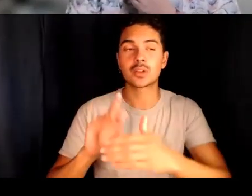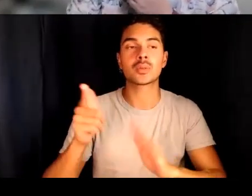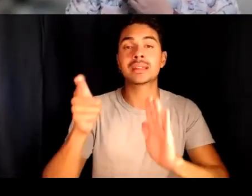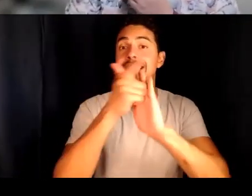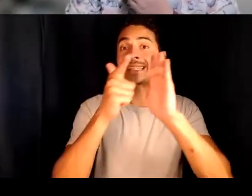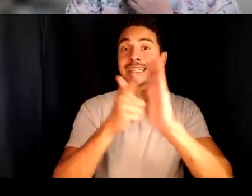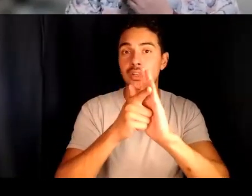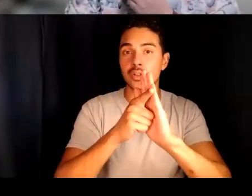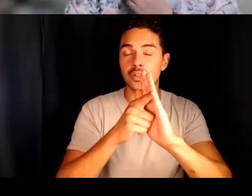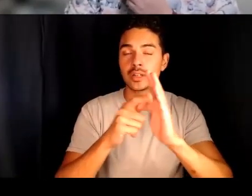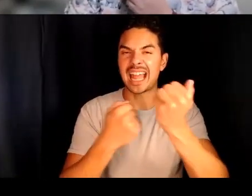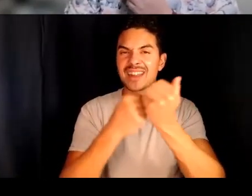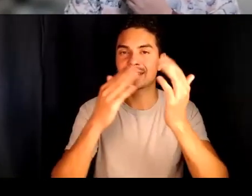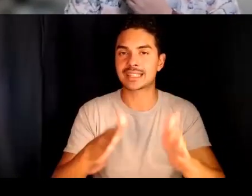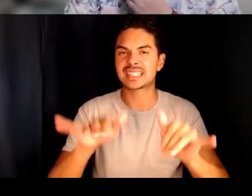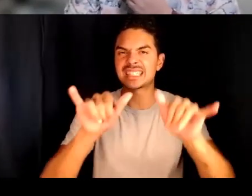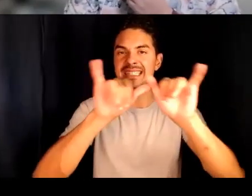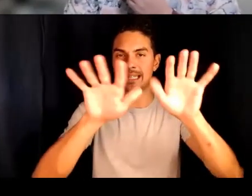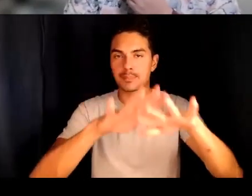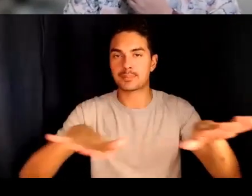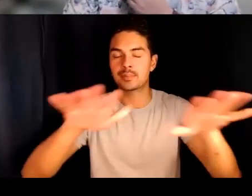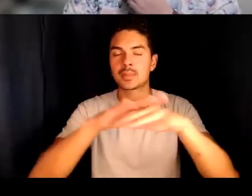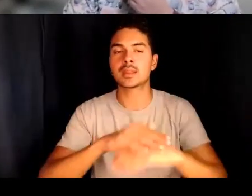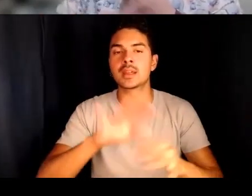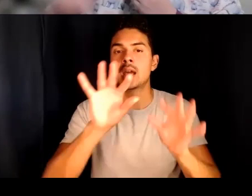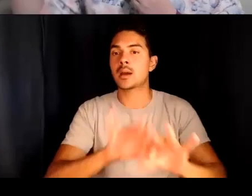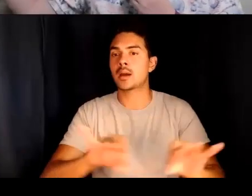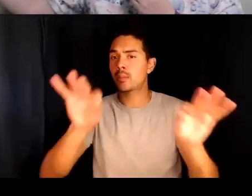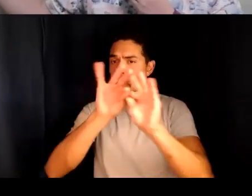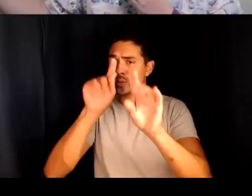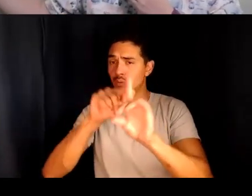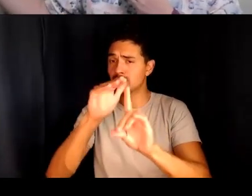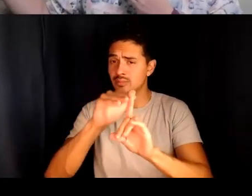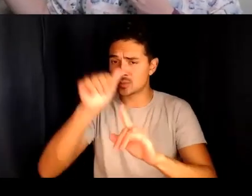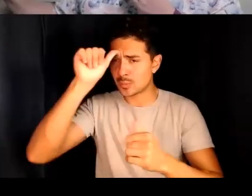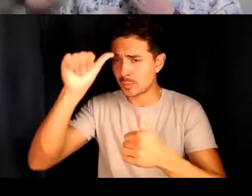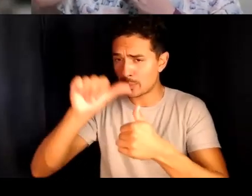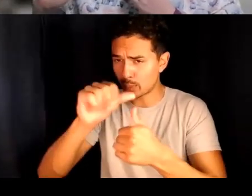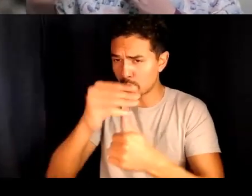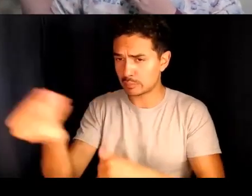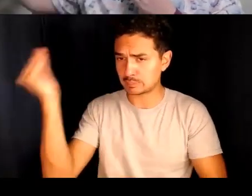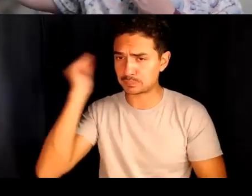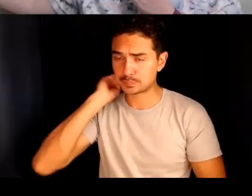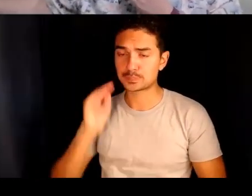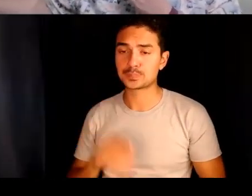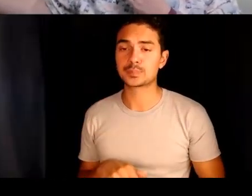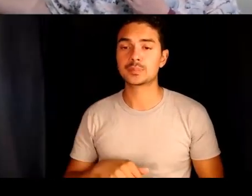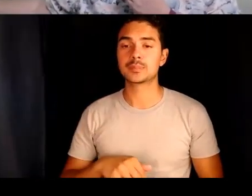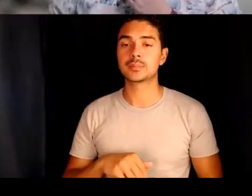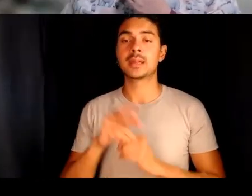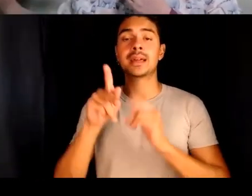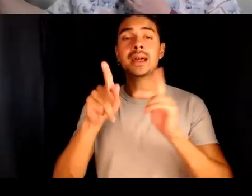This is really important to remember because people within the legal system